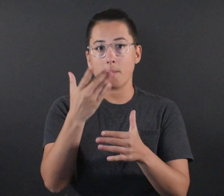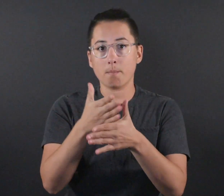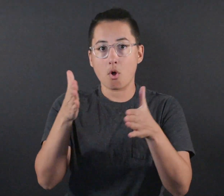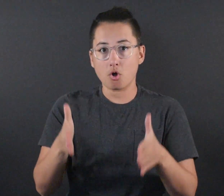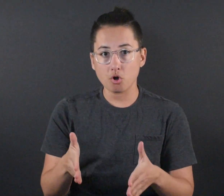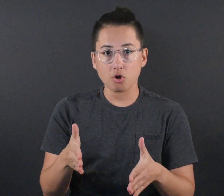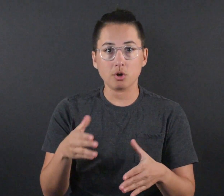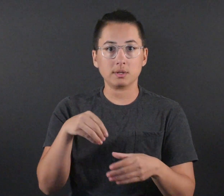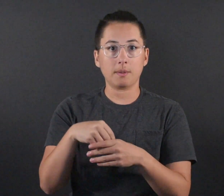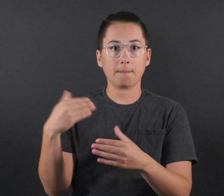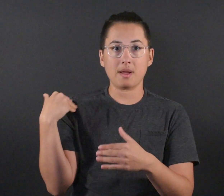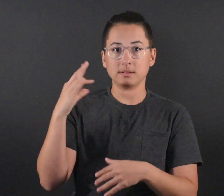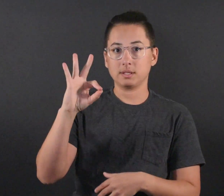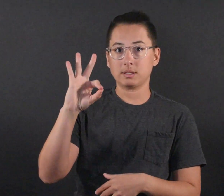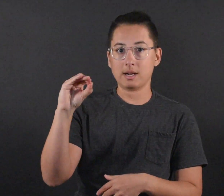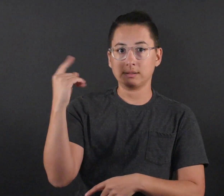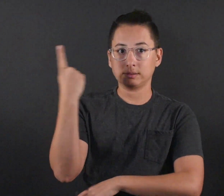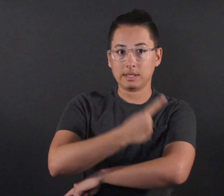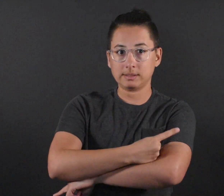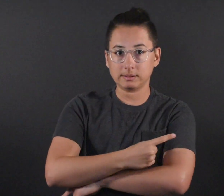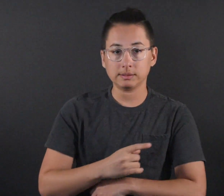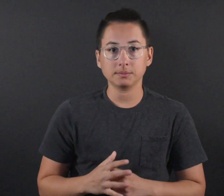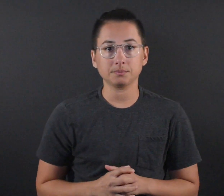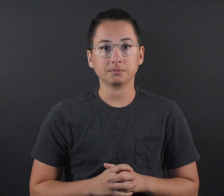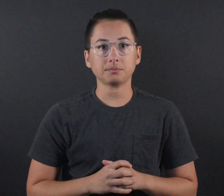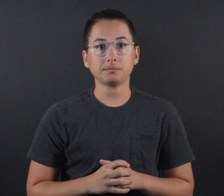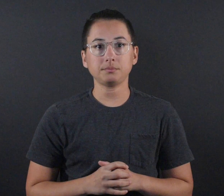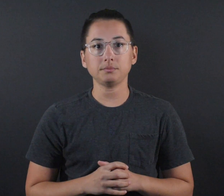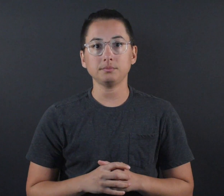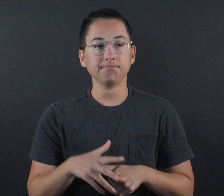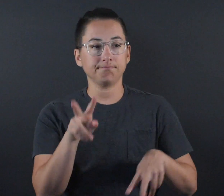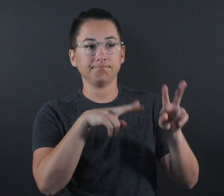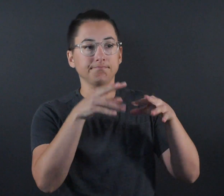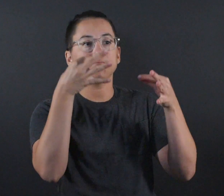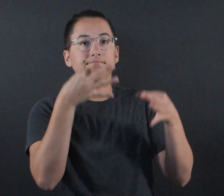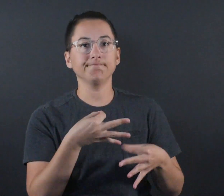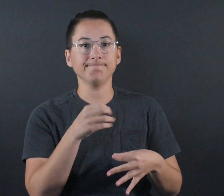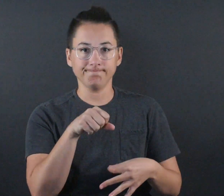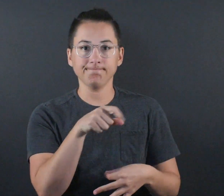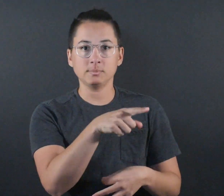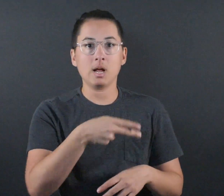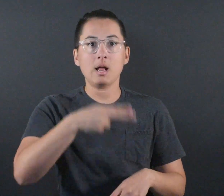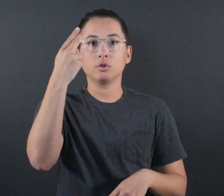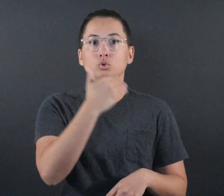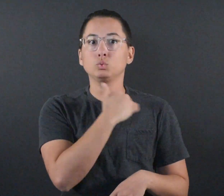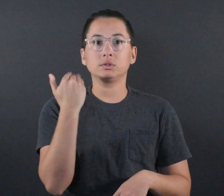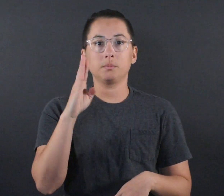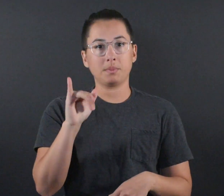• Deemed at higher risk by a healthcare provider or public health recommendation.